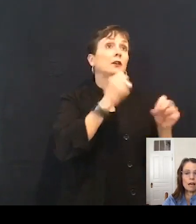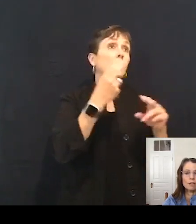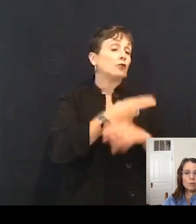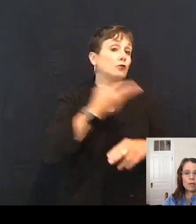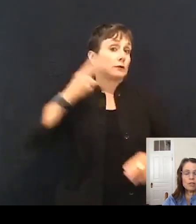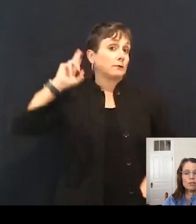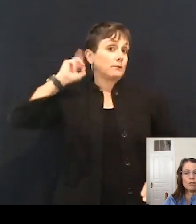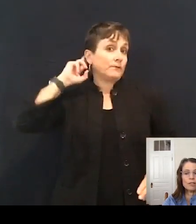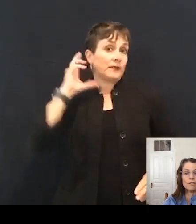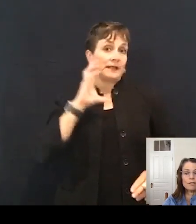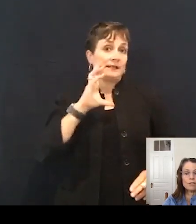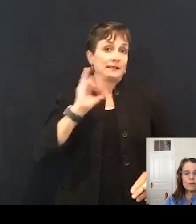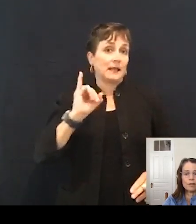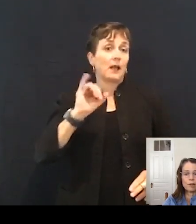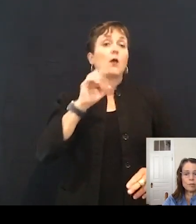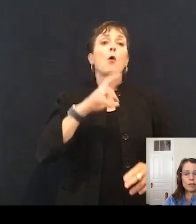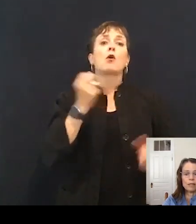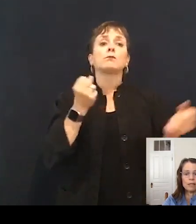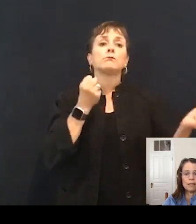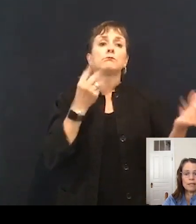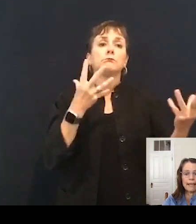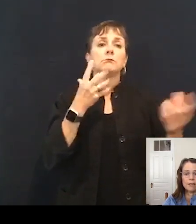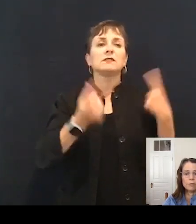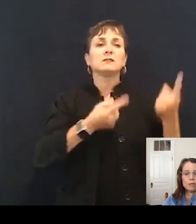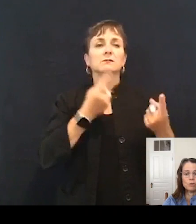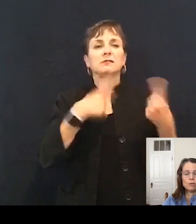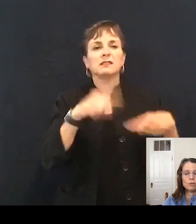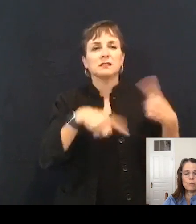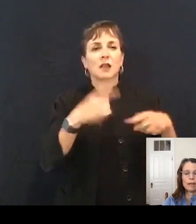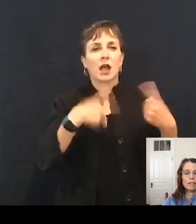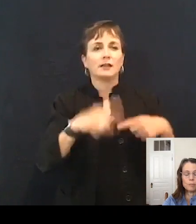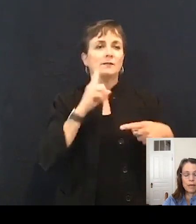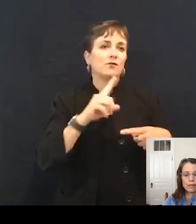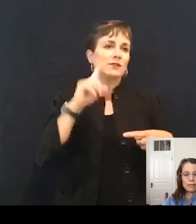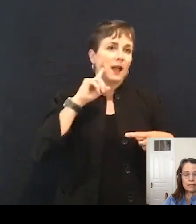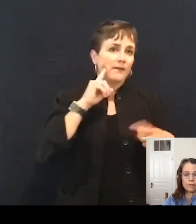Occupational and physical therapy can be used to manage